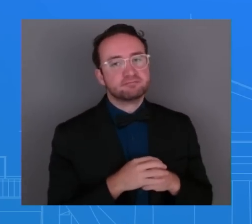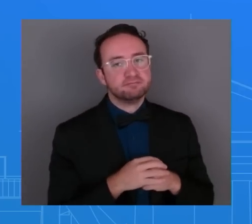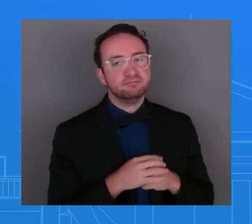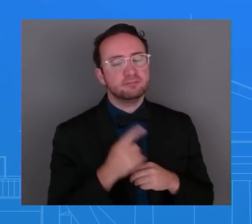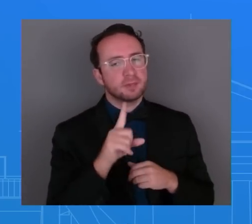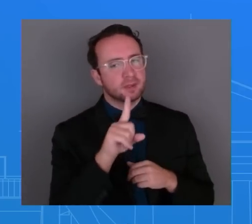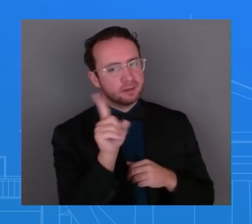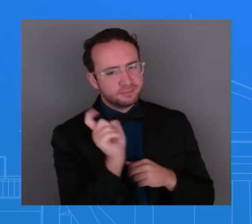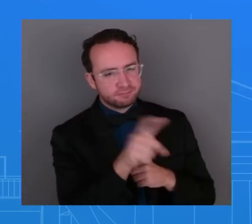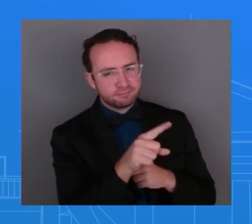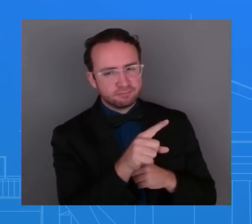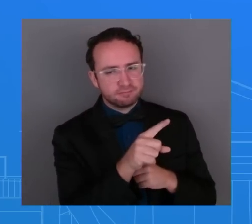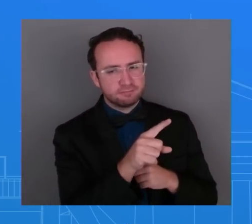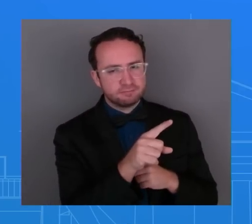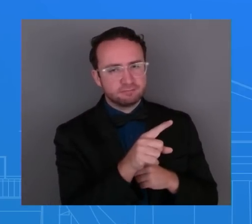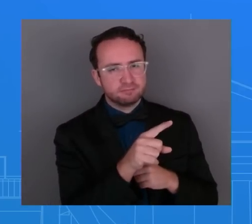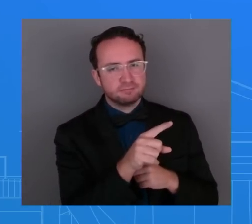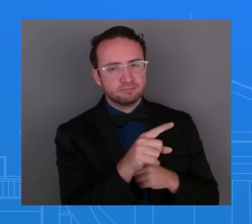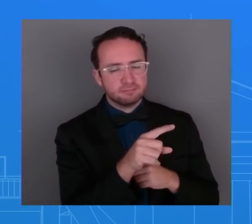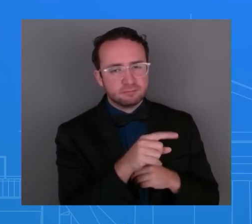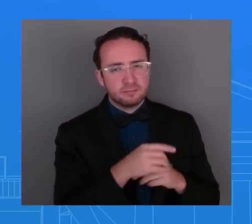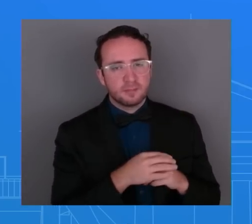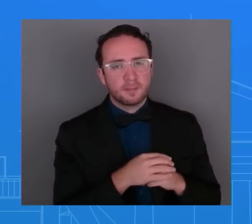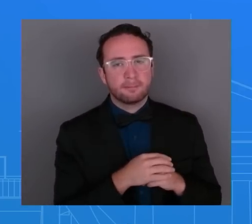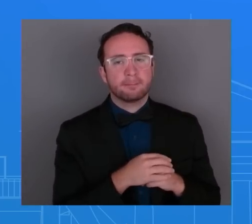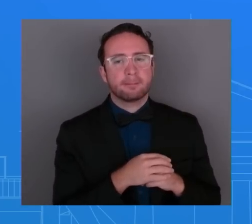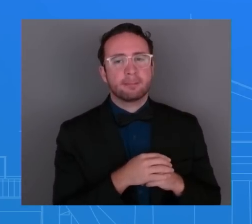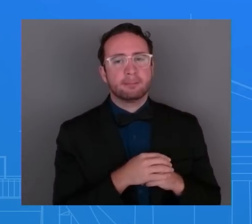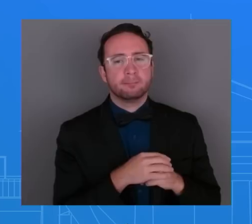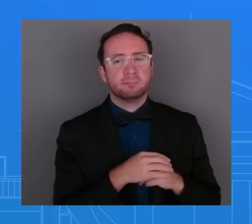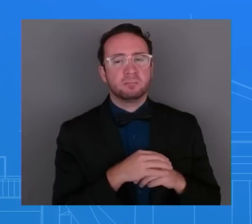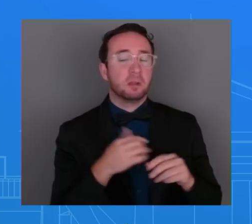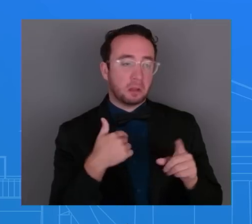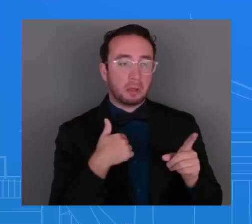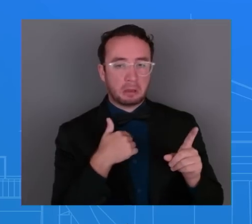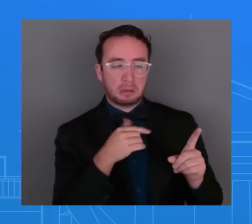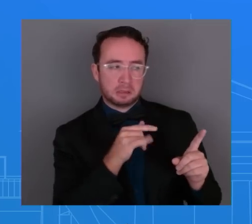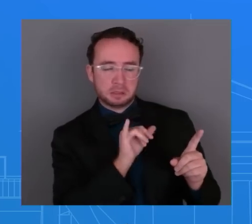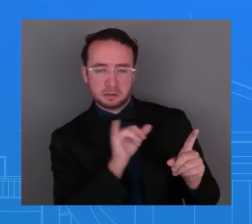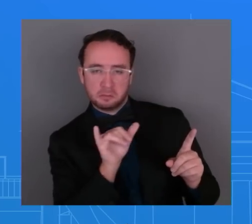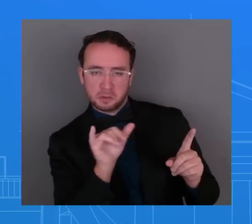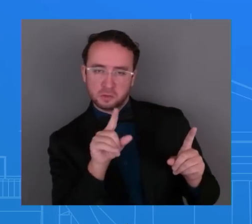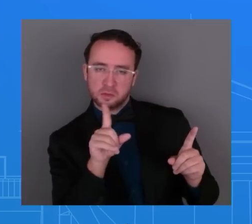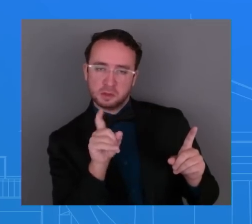a very similar question. I'm just curious if you could talk a little bit about what it's going to be like for the president to be giving this speech,